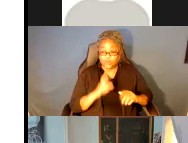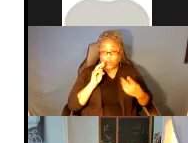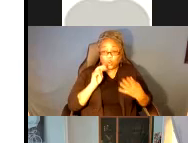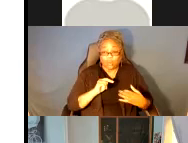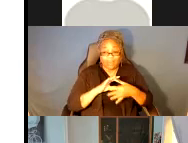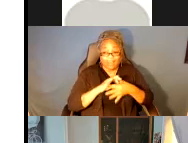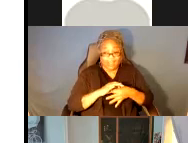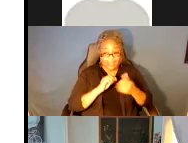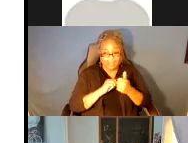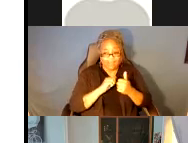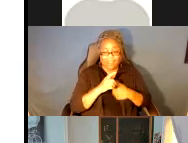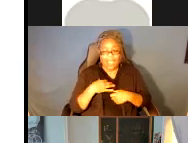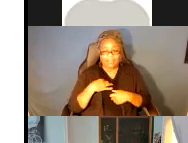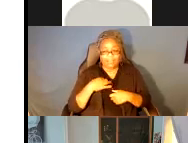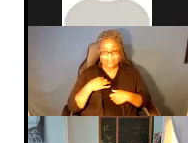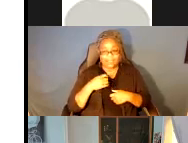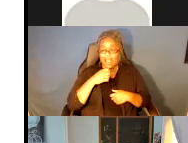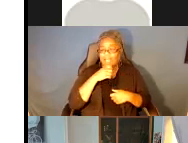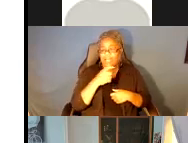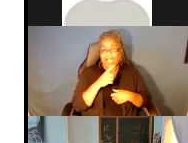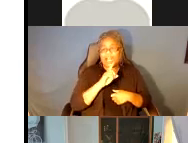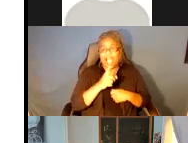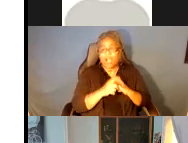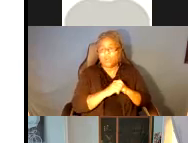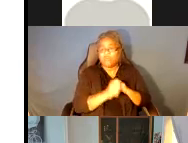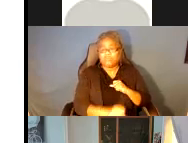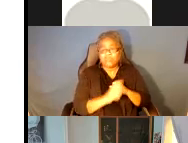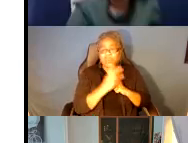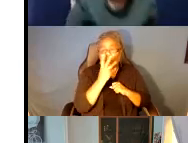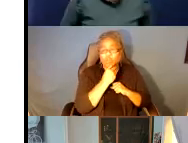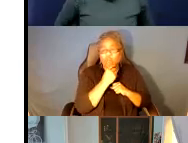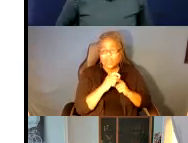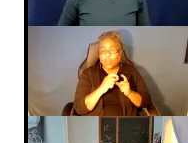not how eloquently words are written. This is an important equity issue